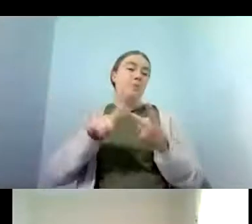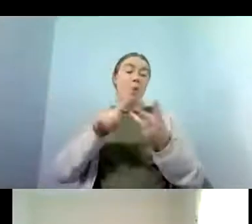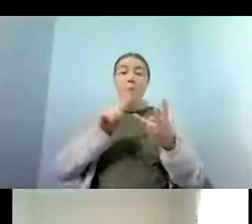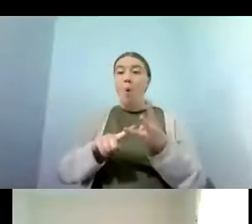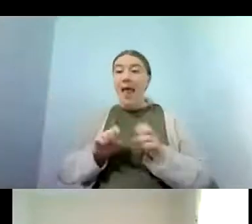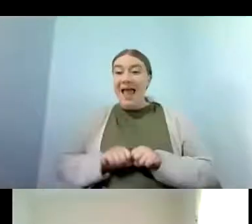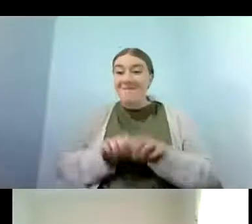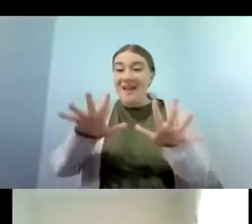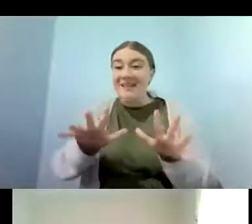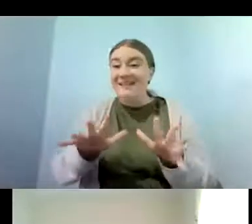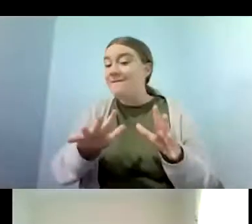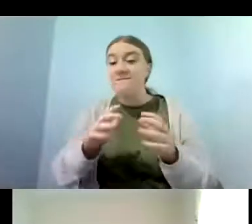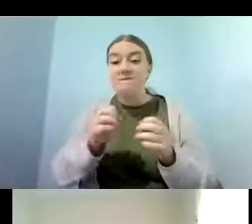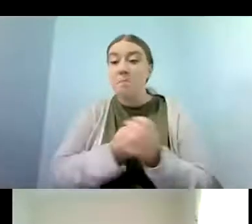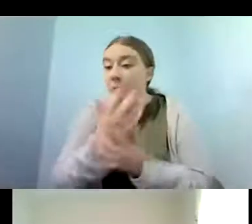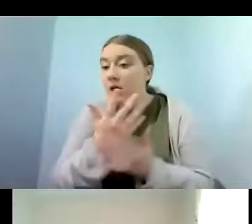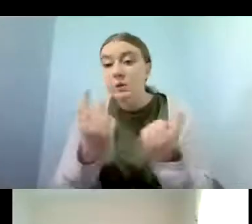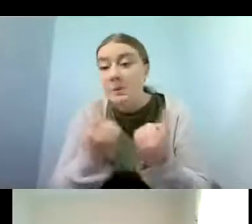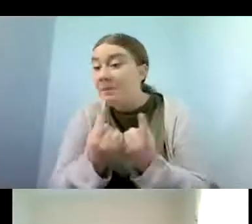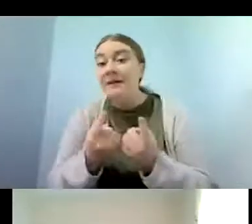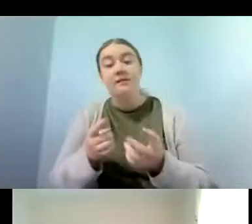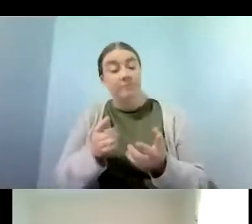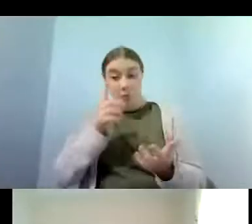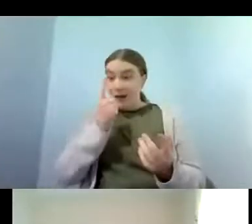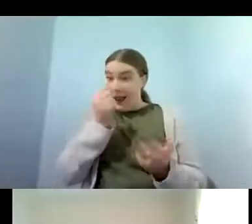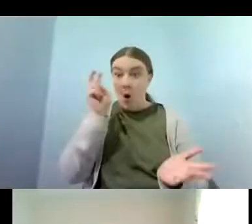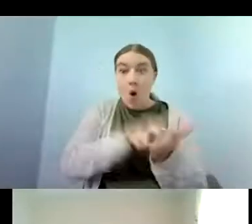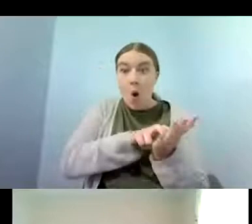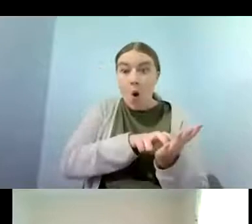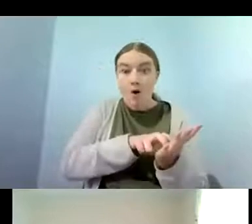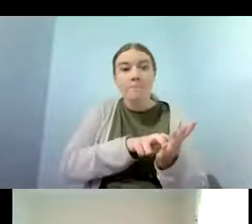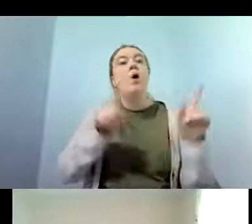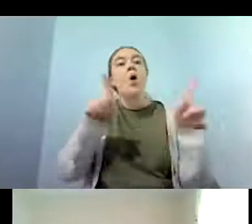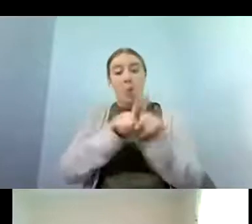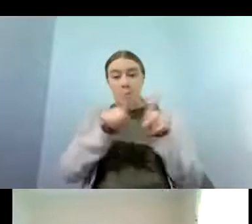you can log that on the app and then it's also got a nicer side where if you see a species of